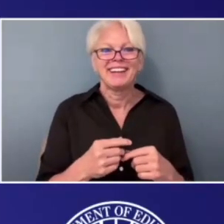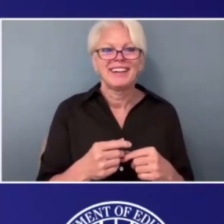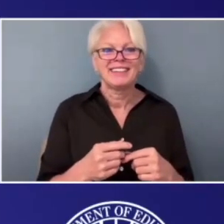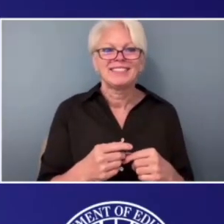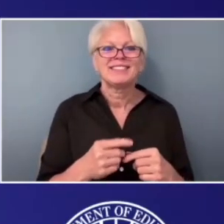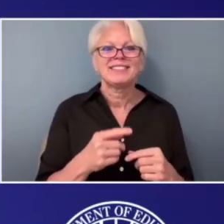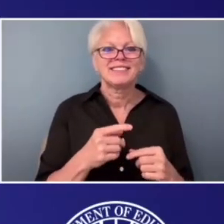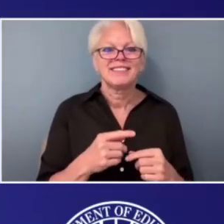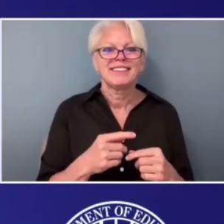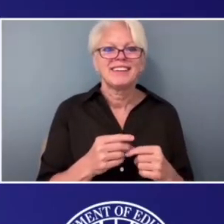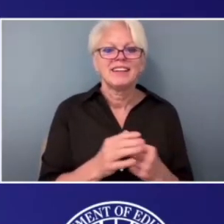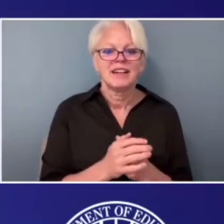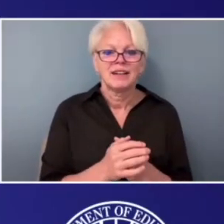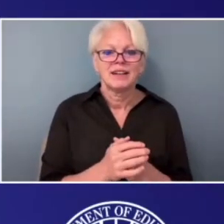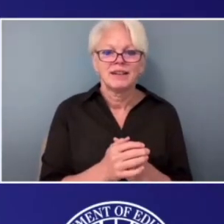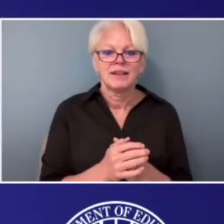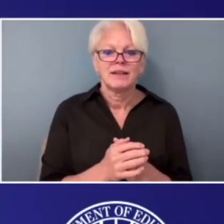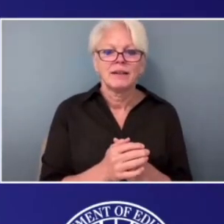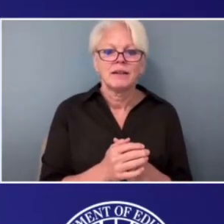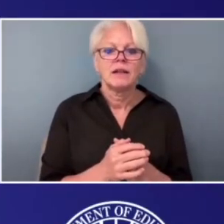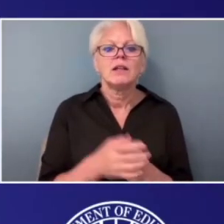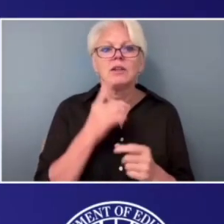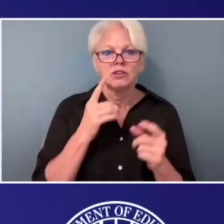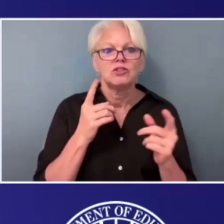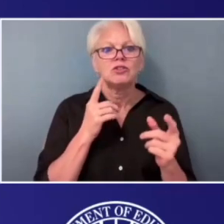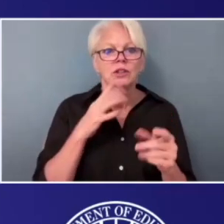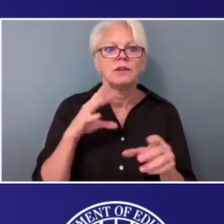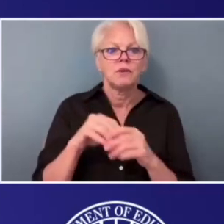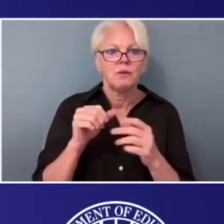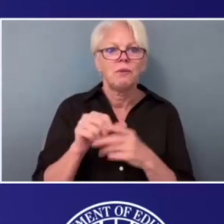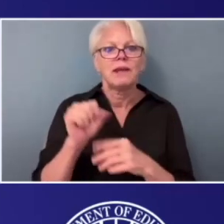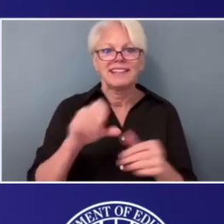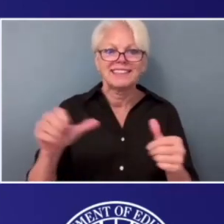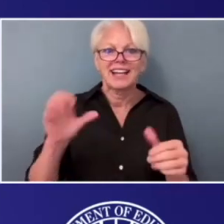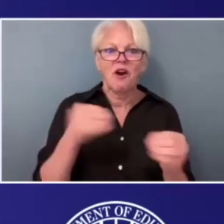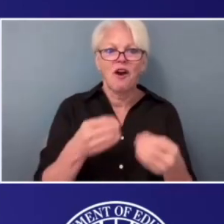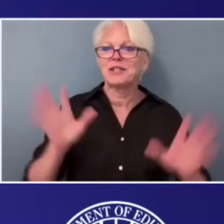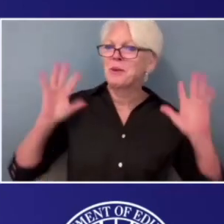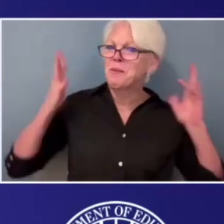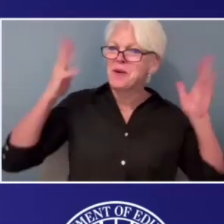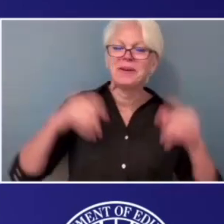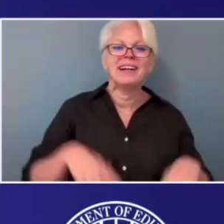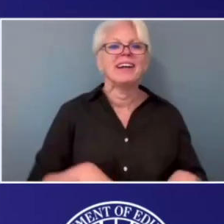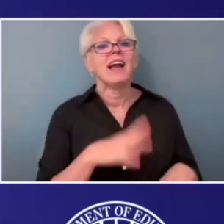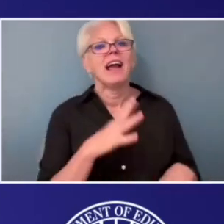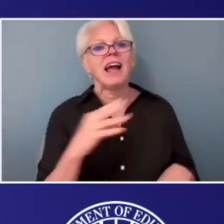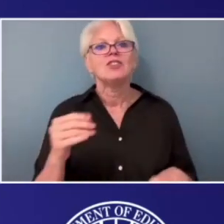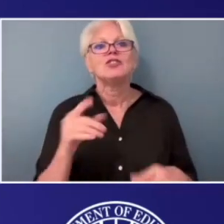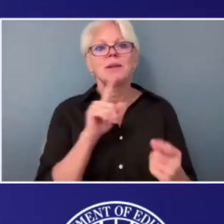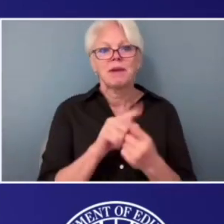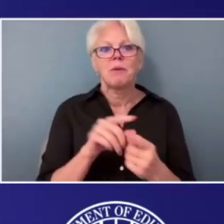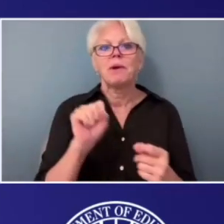I met with the Secretary's office and the undersecretary last night, and we sort of worked through the